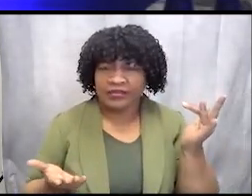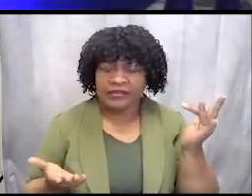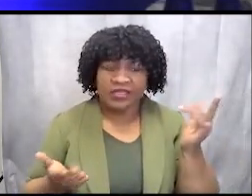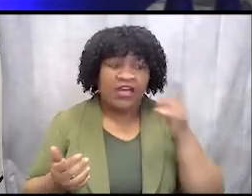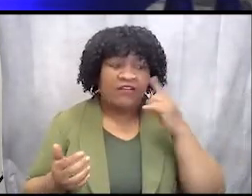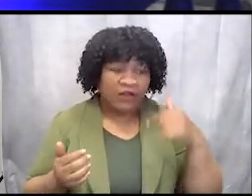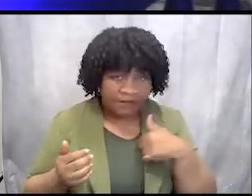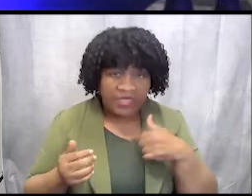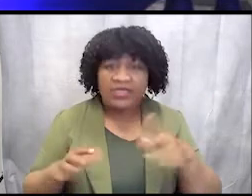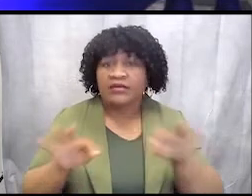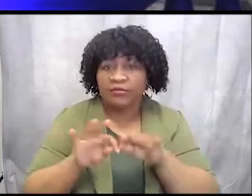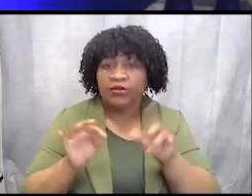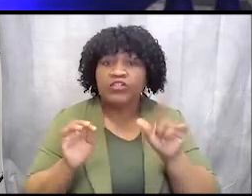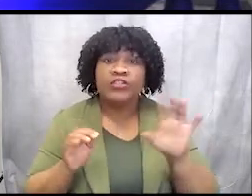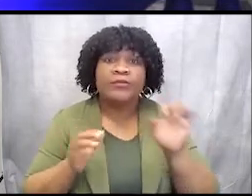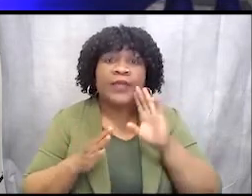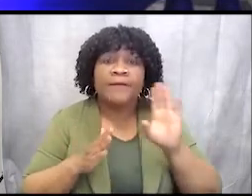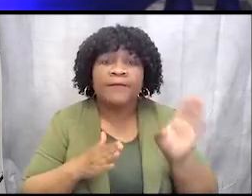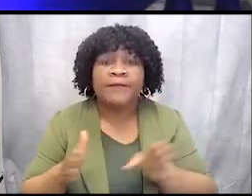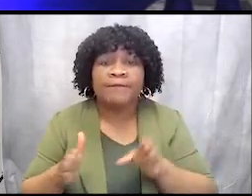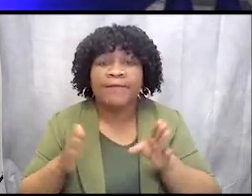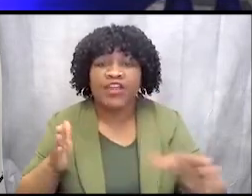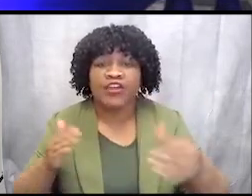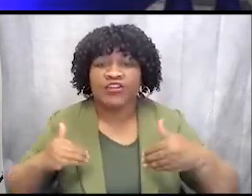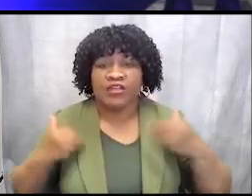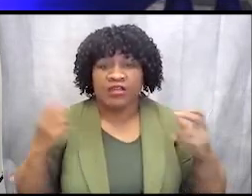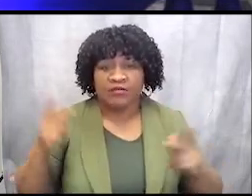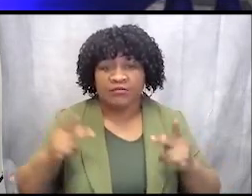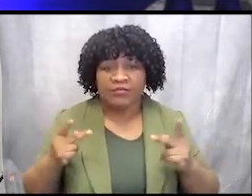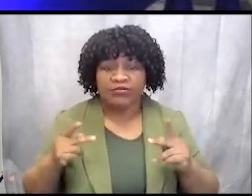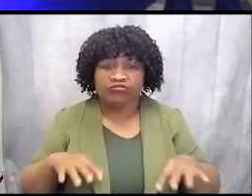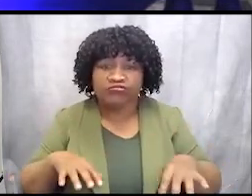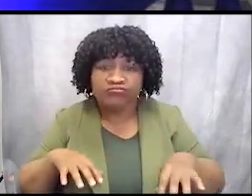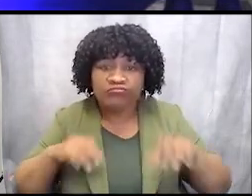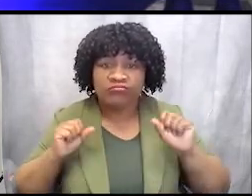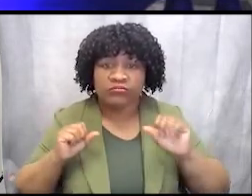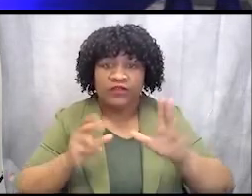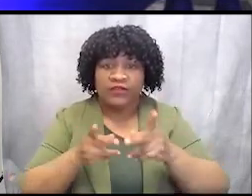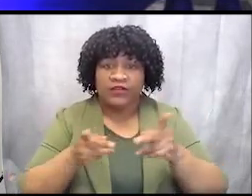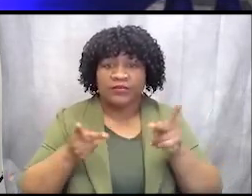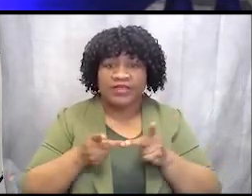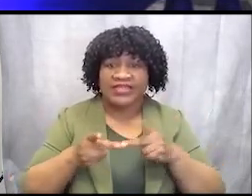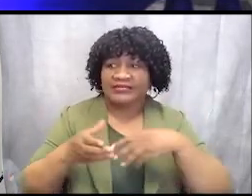And to me, it should be about preparing young people to take their rightful place in society.